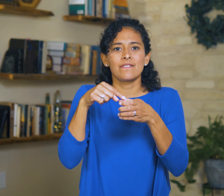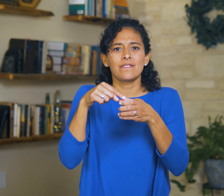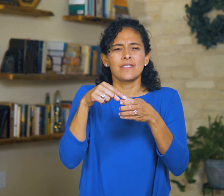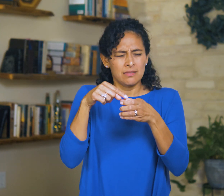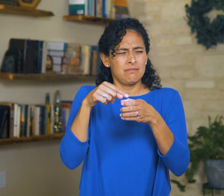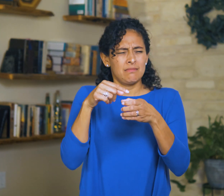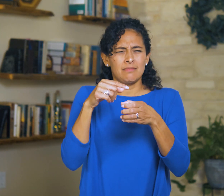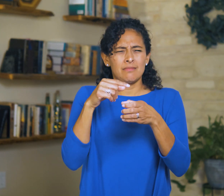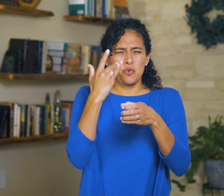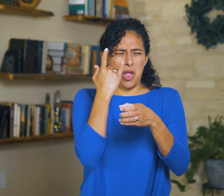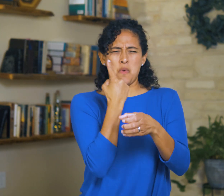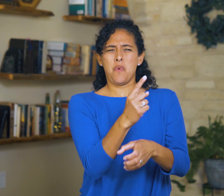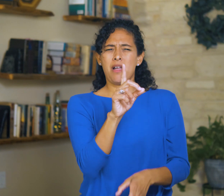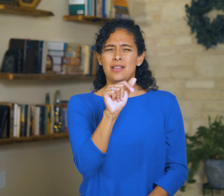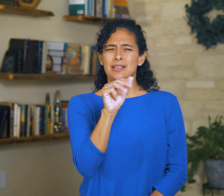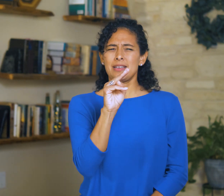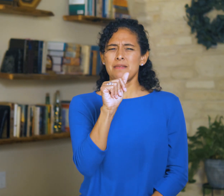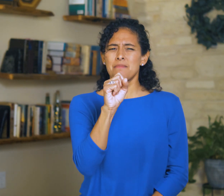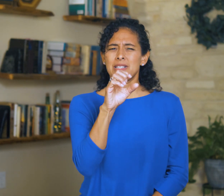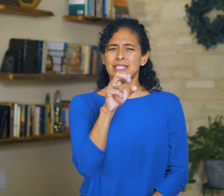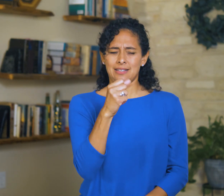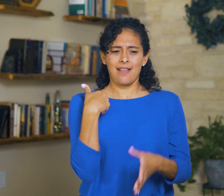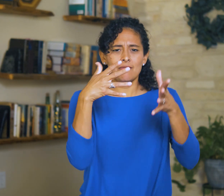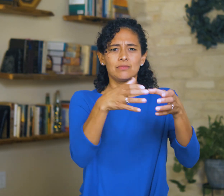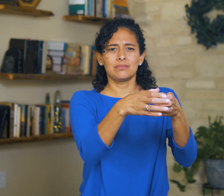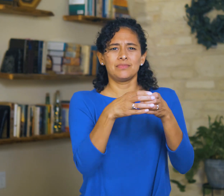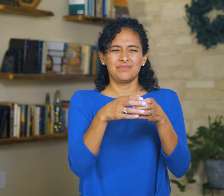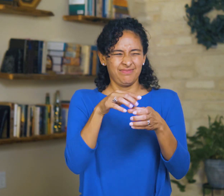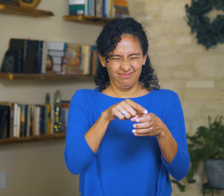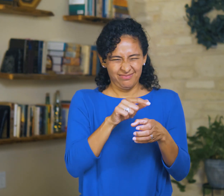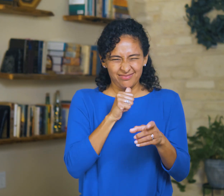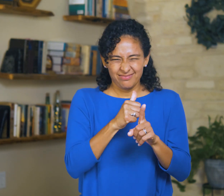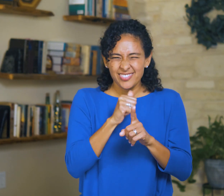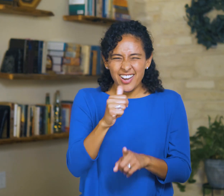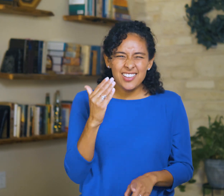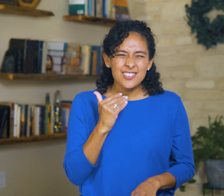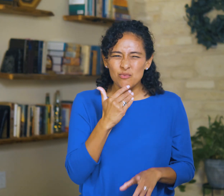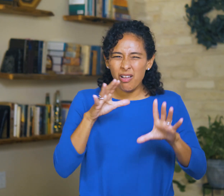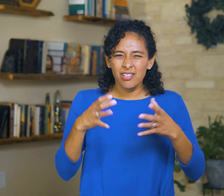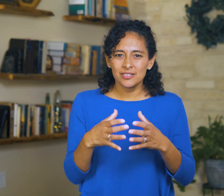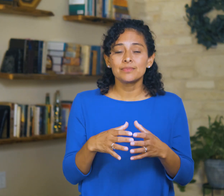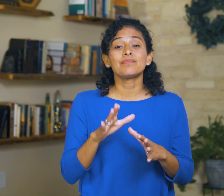Why does Damascus get a remnant when they’re not part of His family?